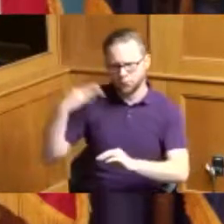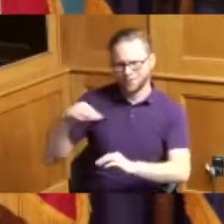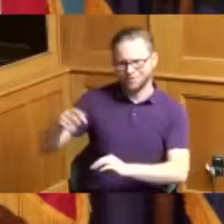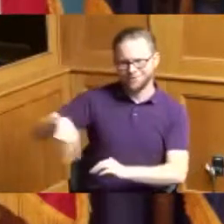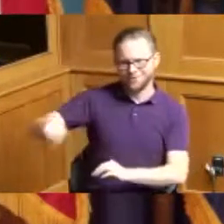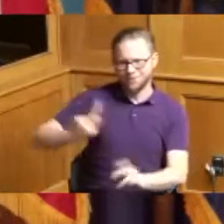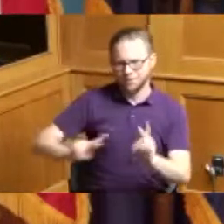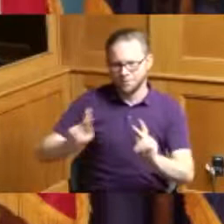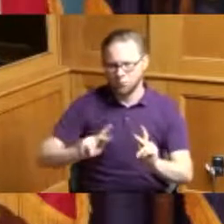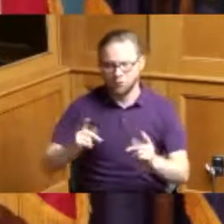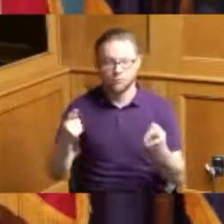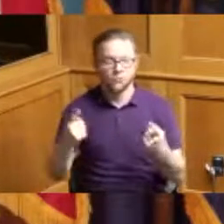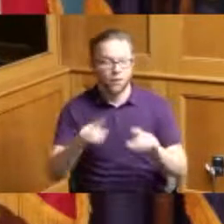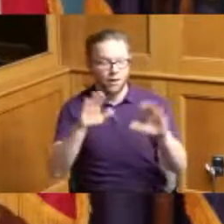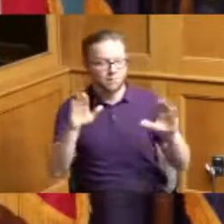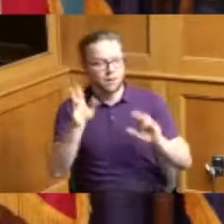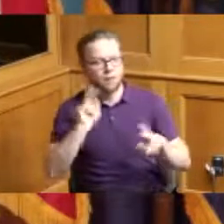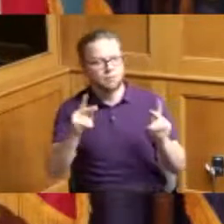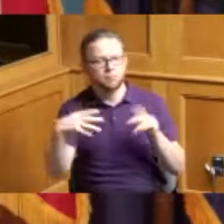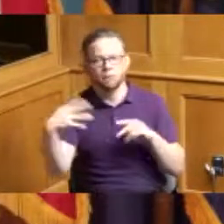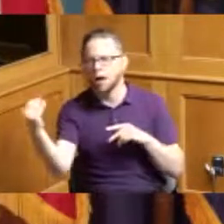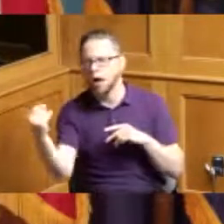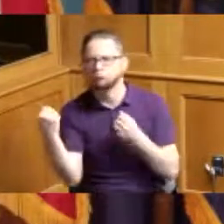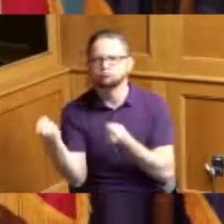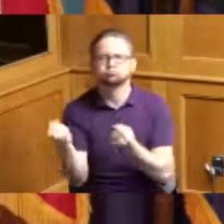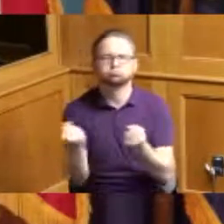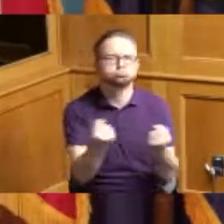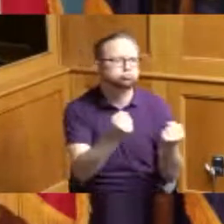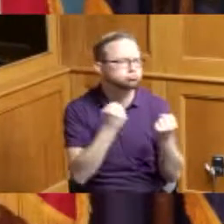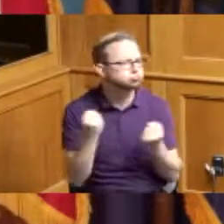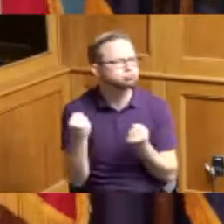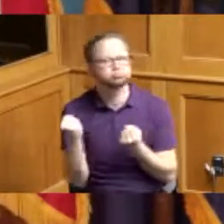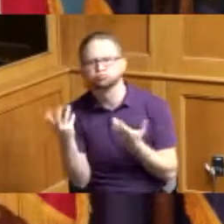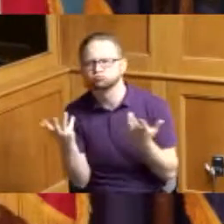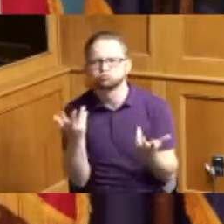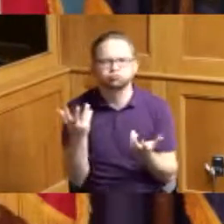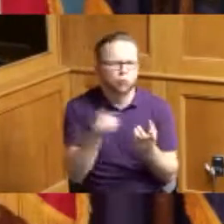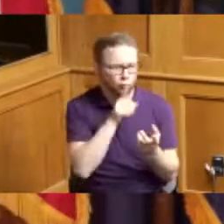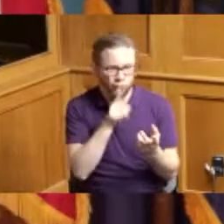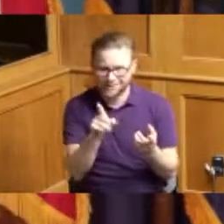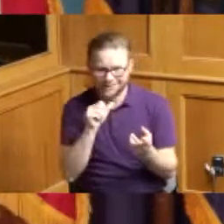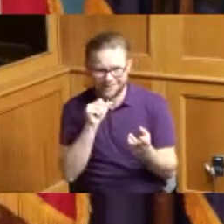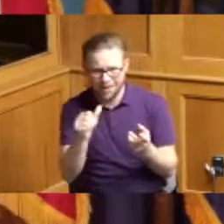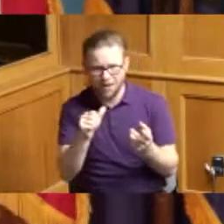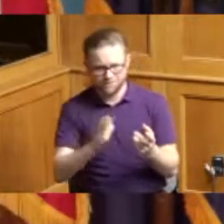and they were driving they were doing you know it was a video there was no organized affair for that